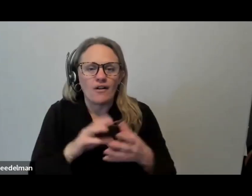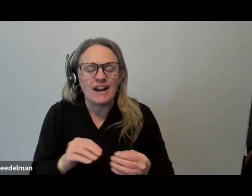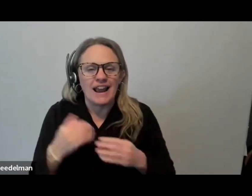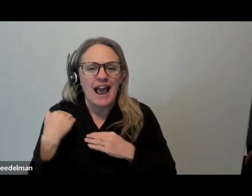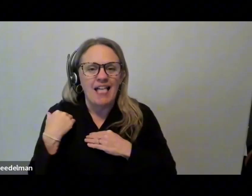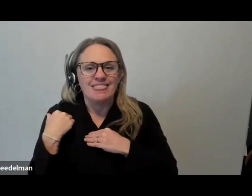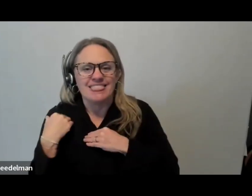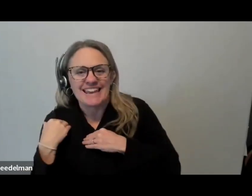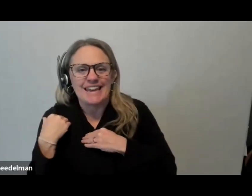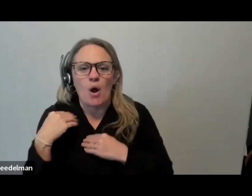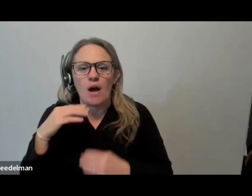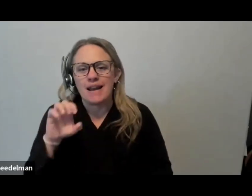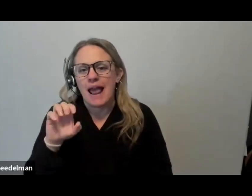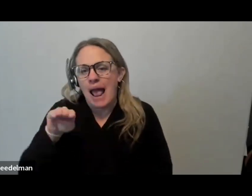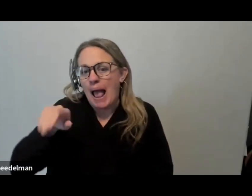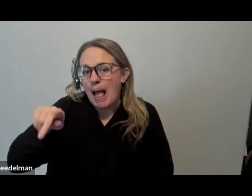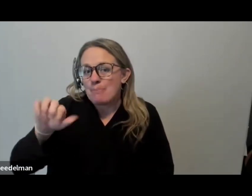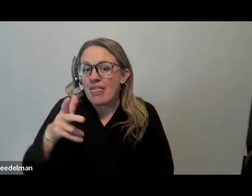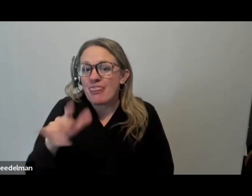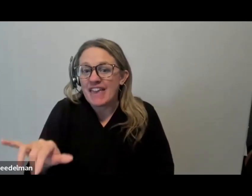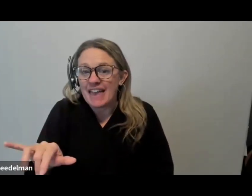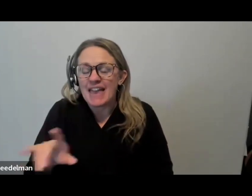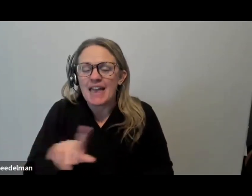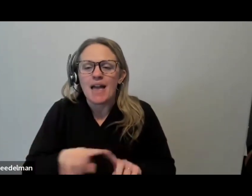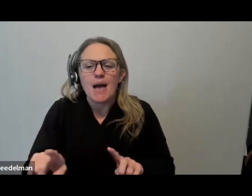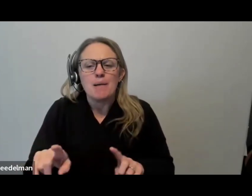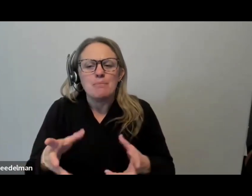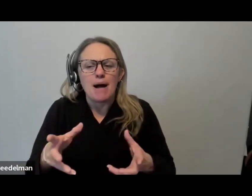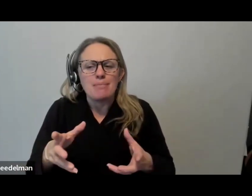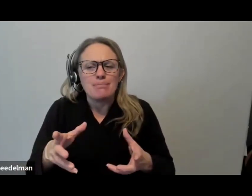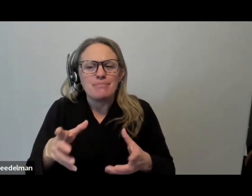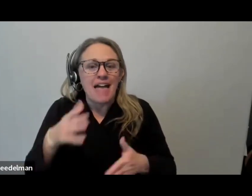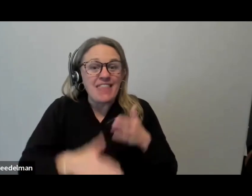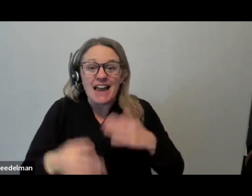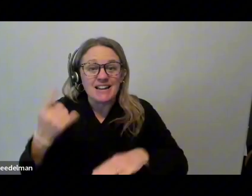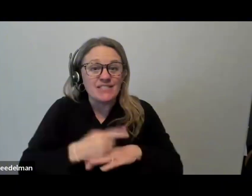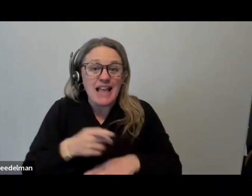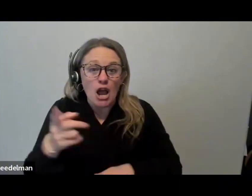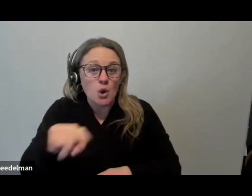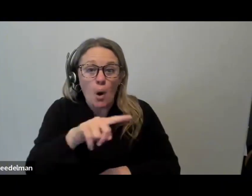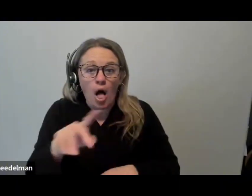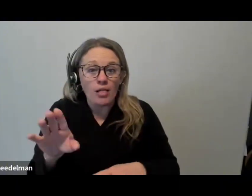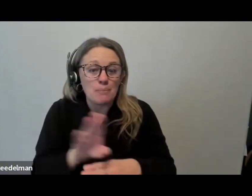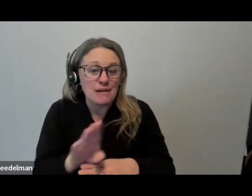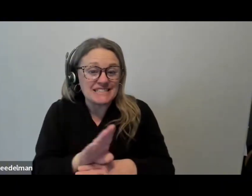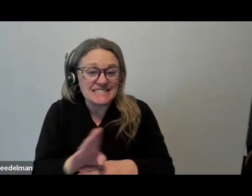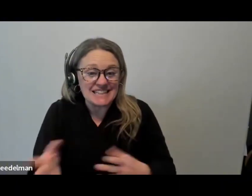you have to balance it with why should Google as a company care about this topic beyond just that story felt nice